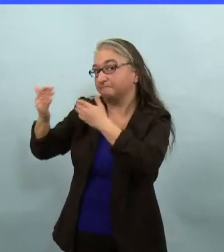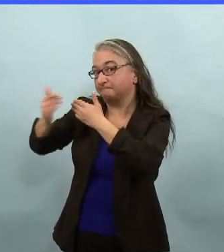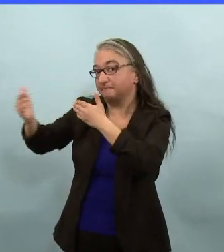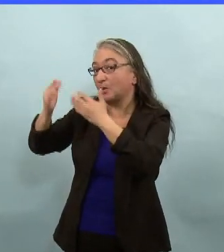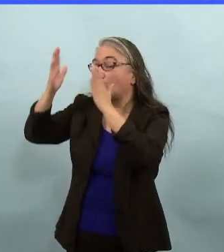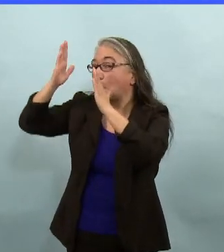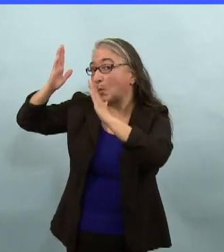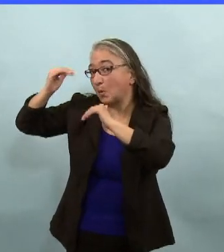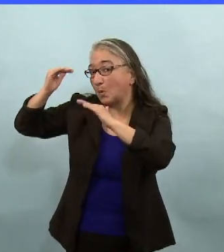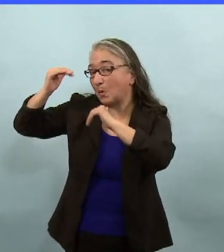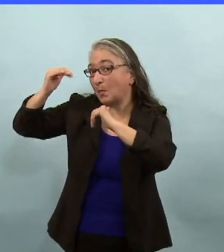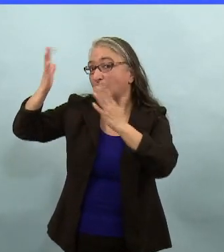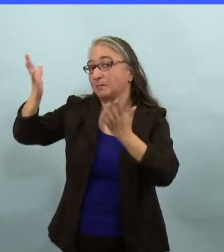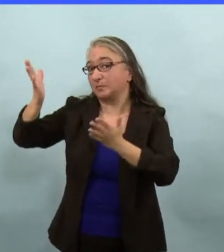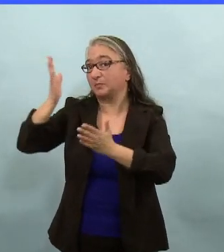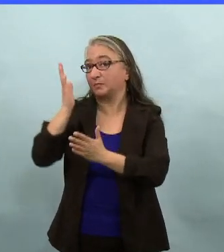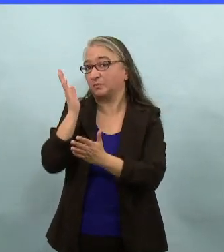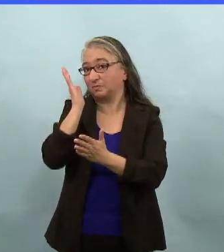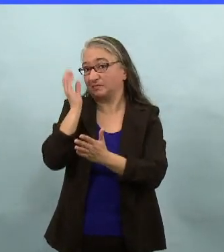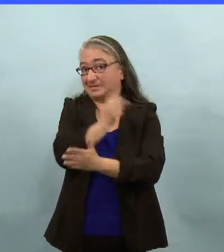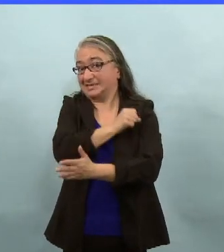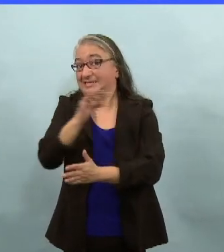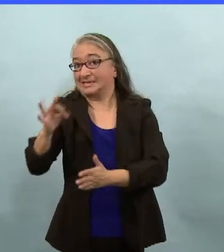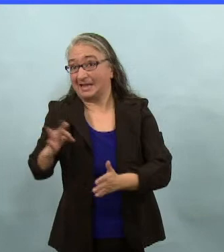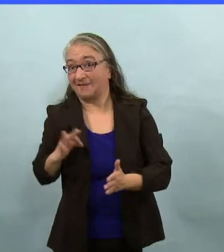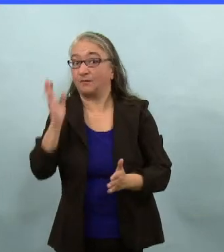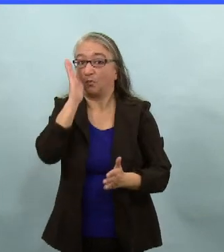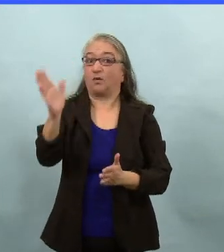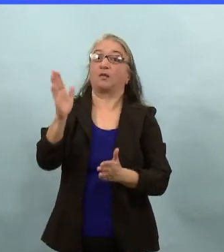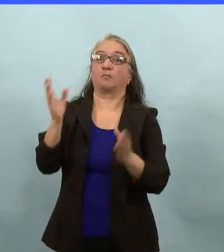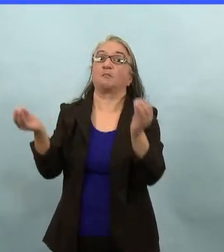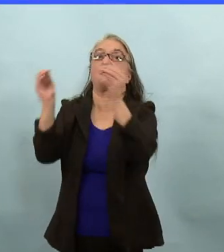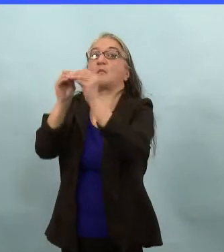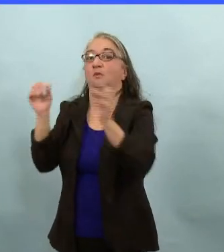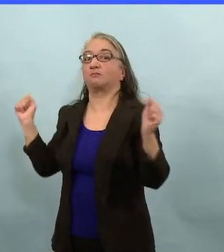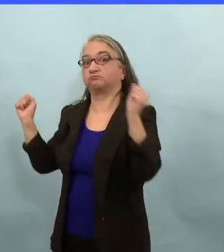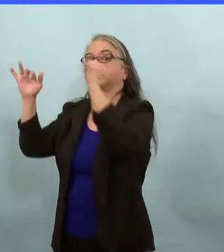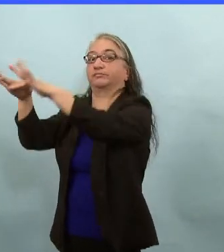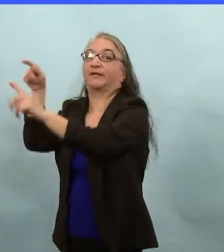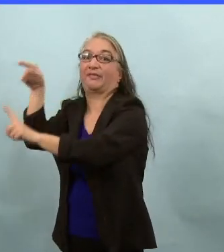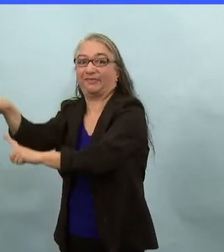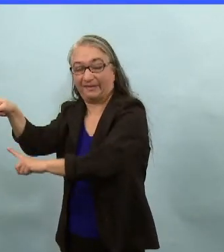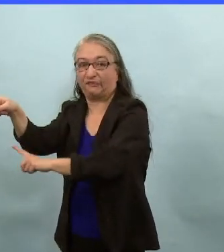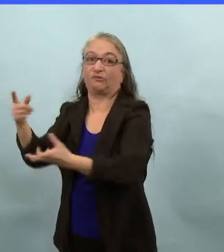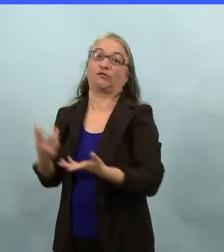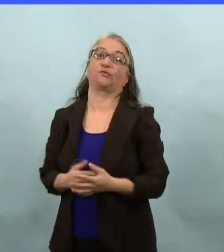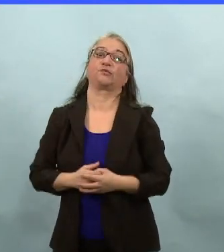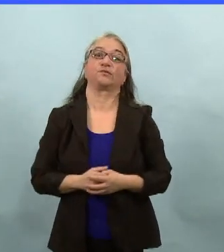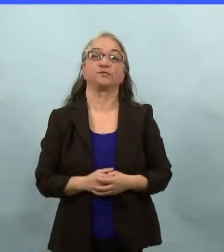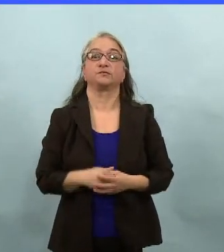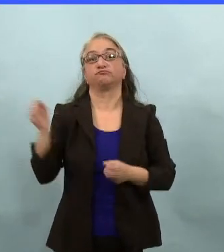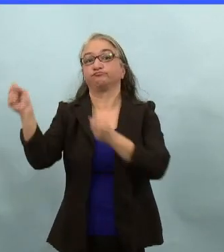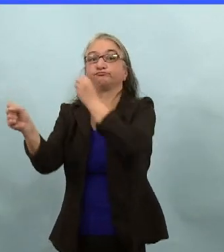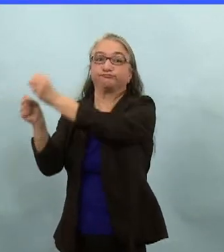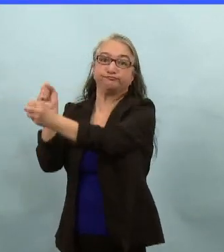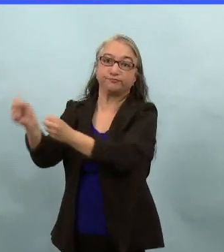but as we've done in in the past we are taking a provincial approach to some of those local issues